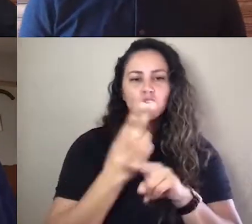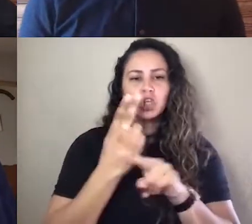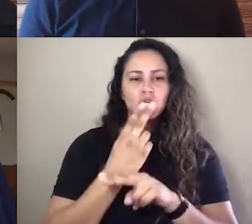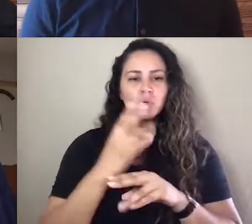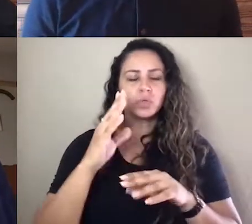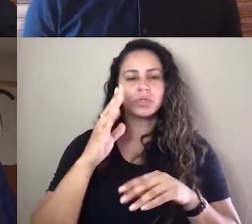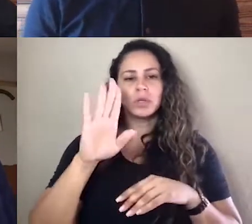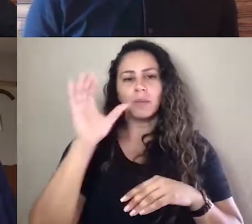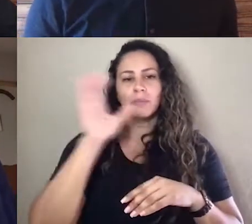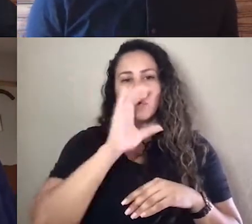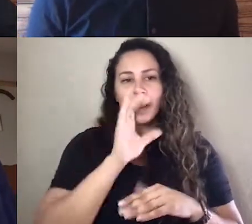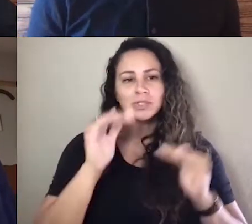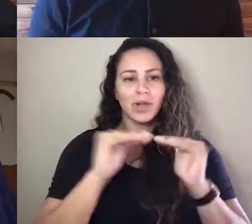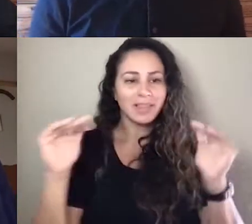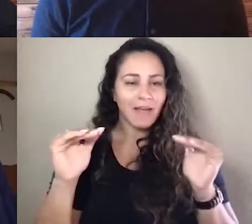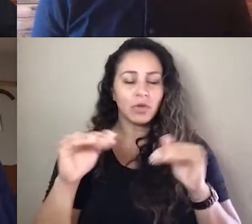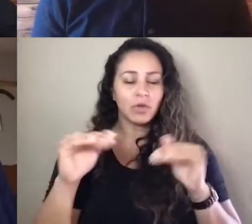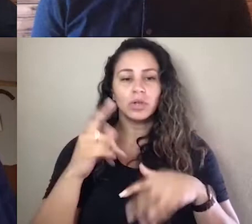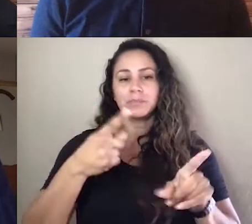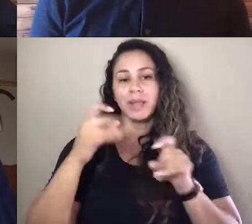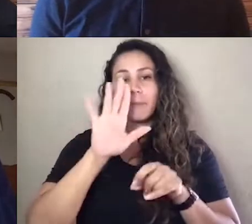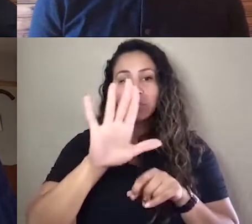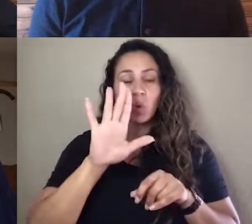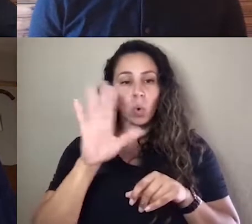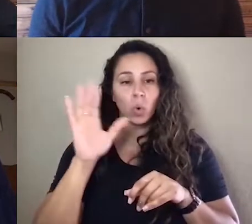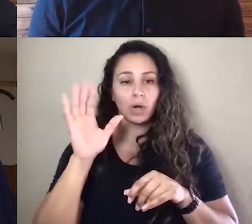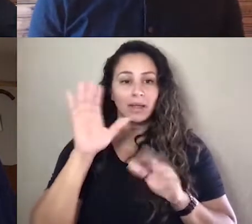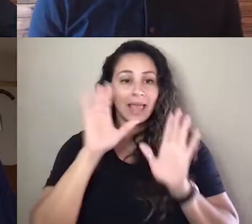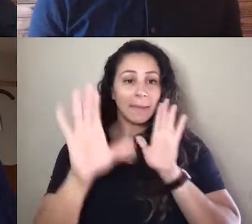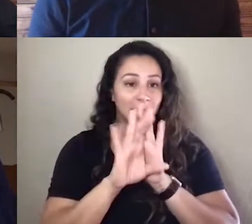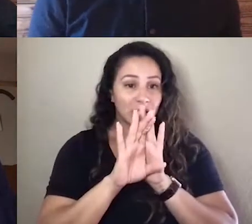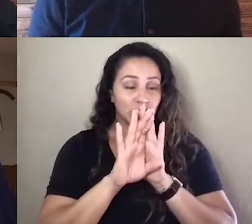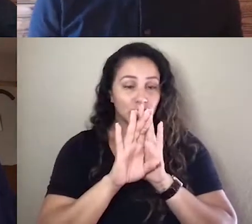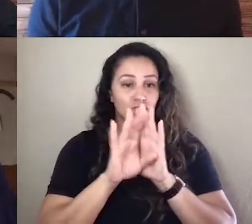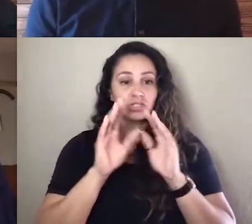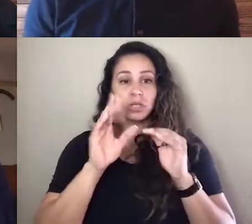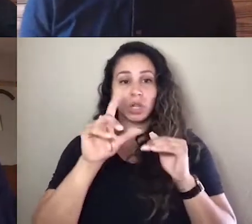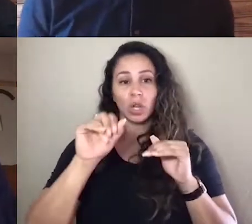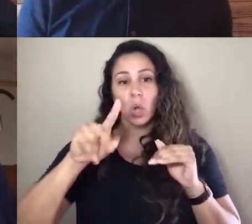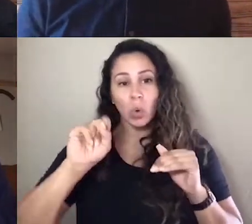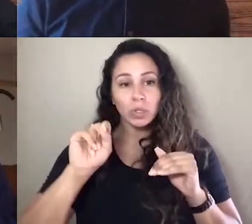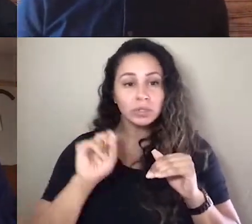UPON YOUR IMAGE LOADS, IF AN IMAGE BELOW THE FOLD.